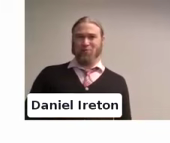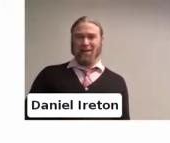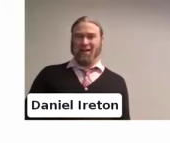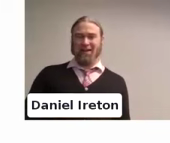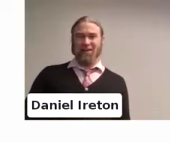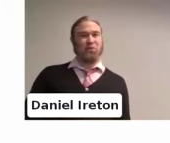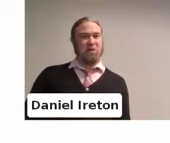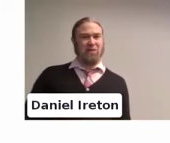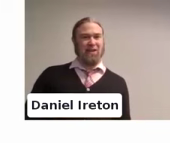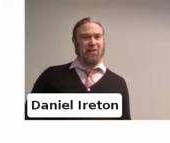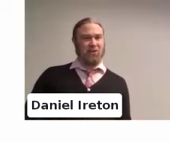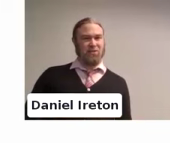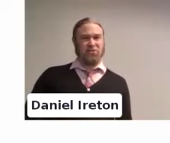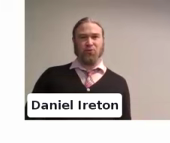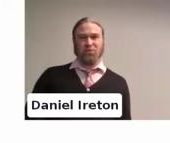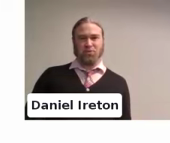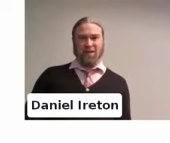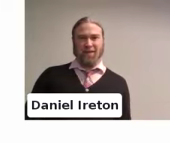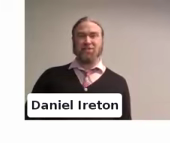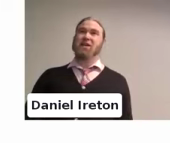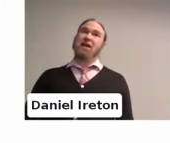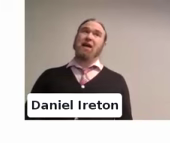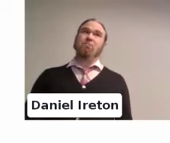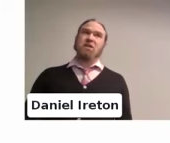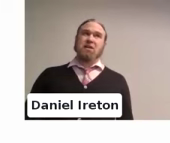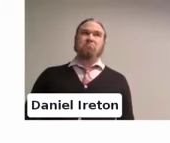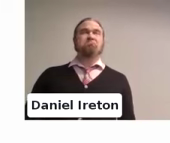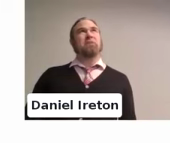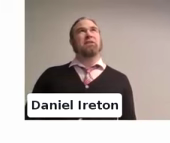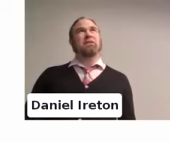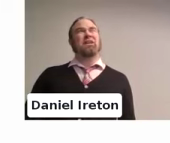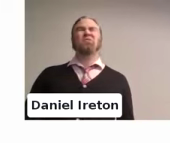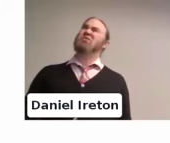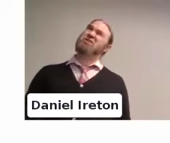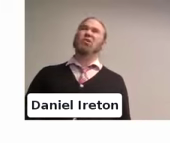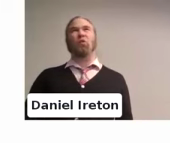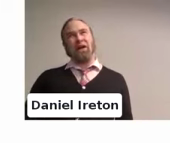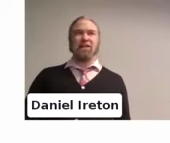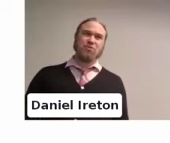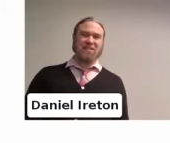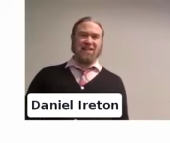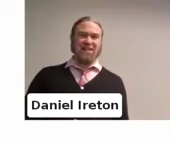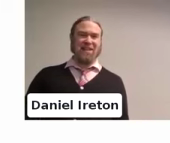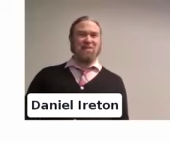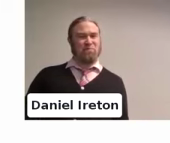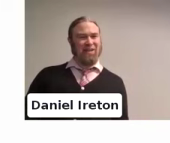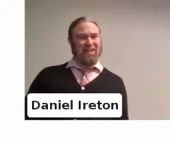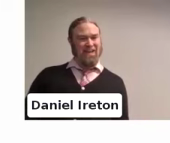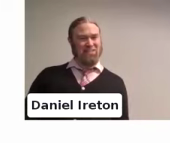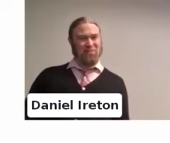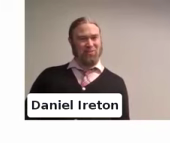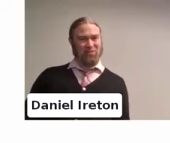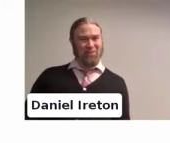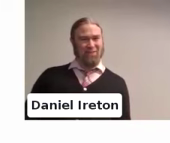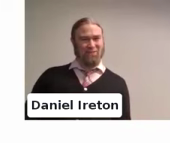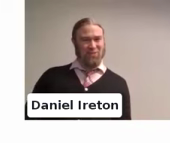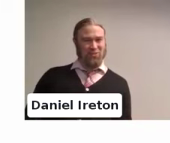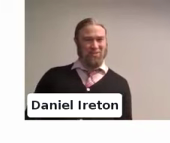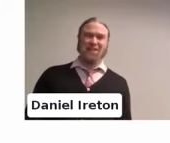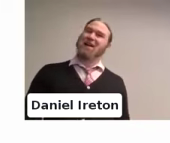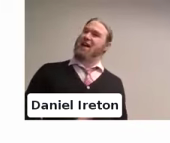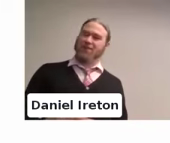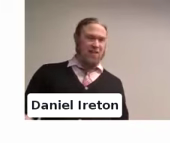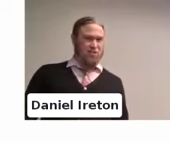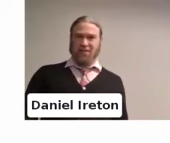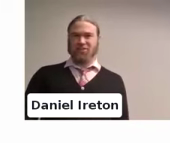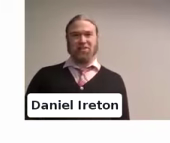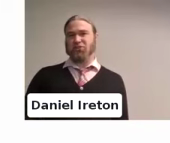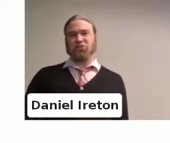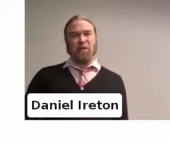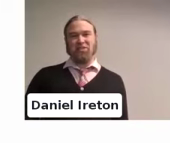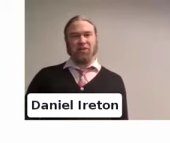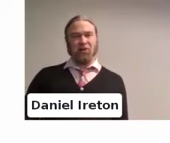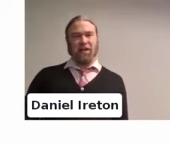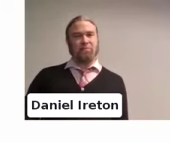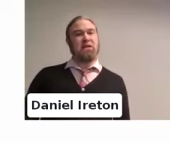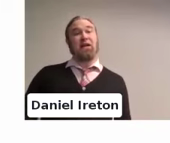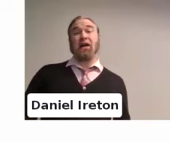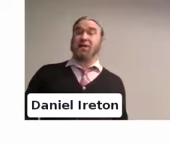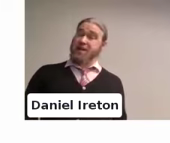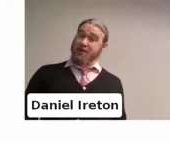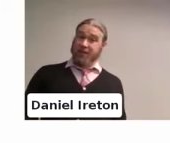Who was responsible.